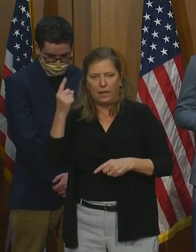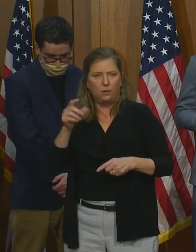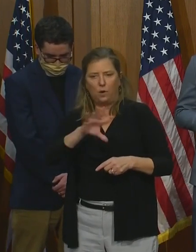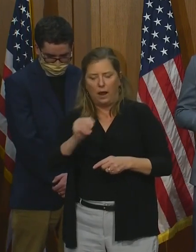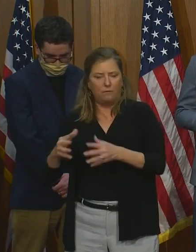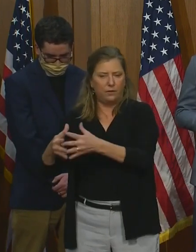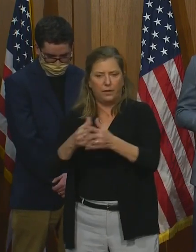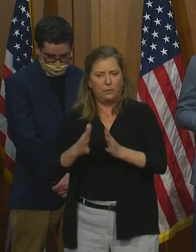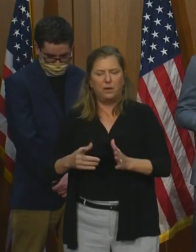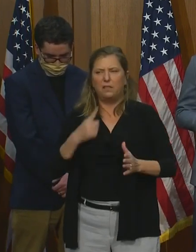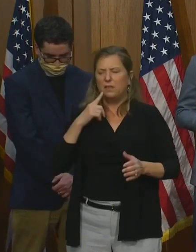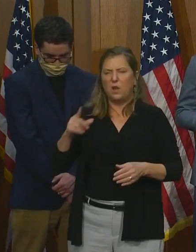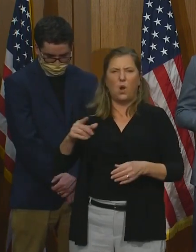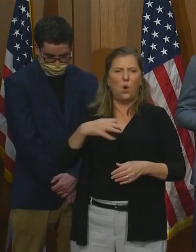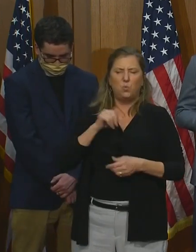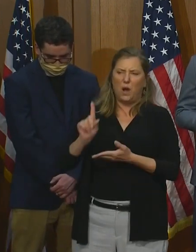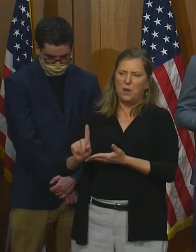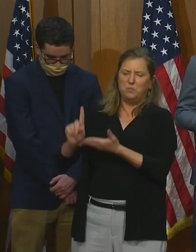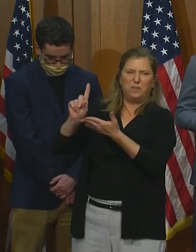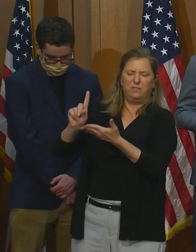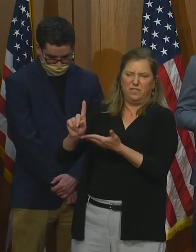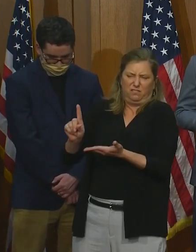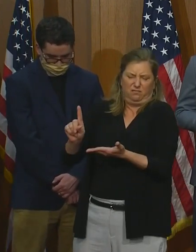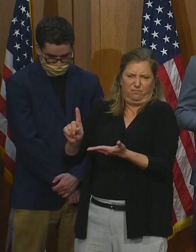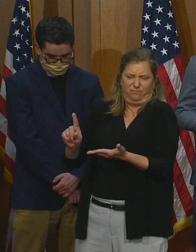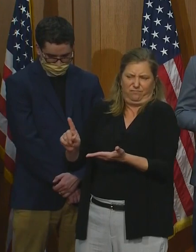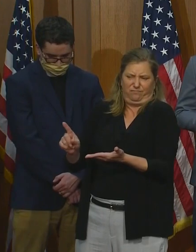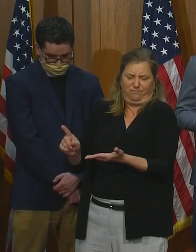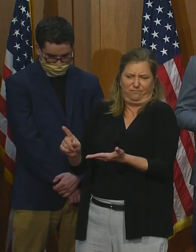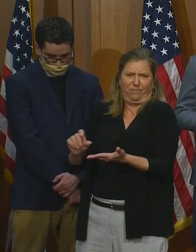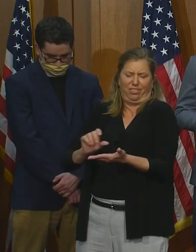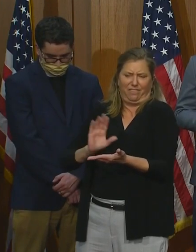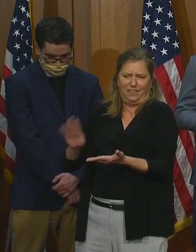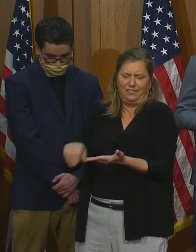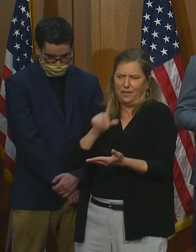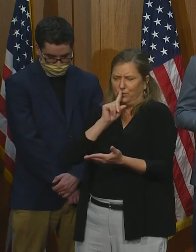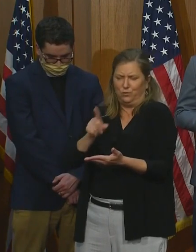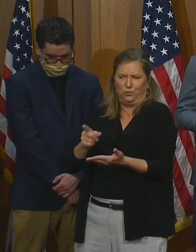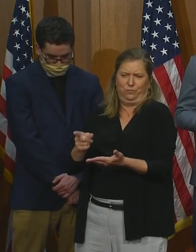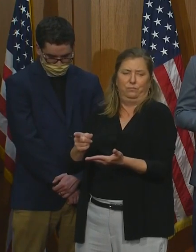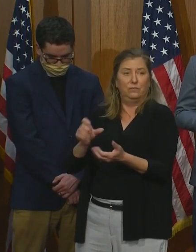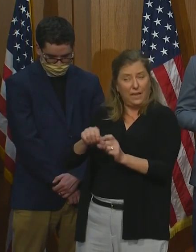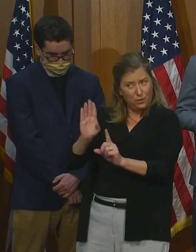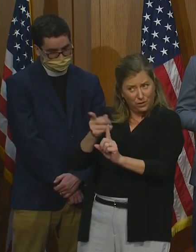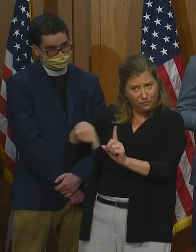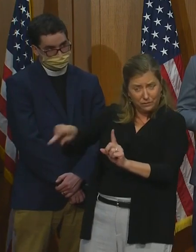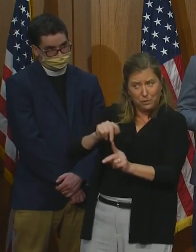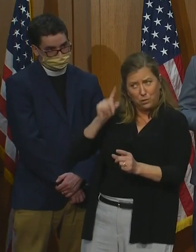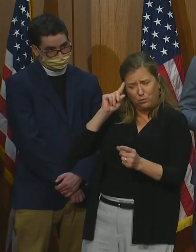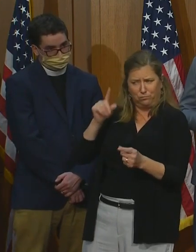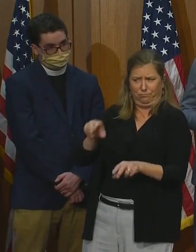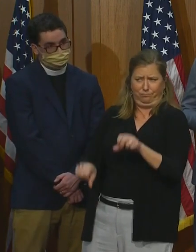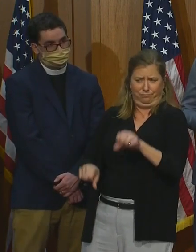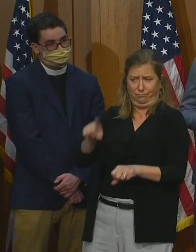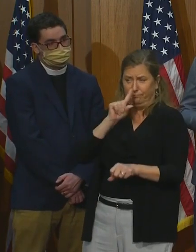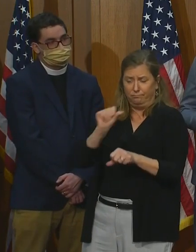NINE PEOPLE CALLING ON. THANK